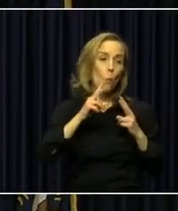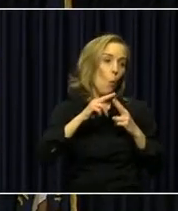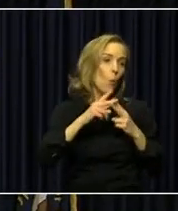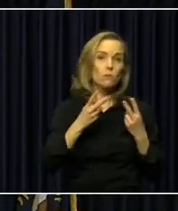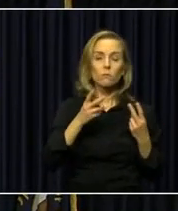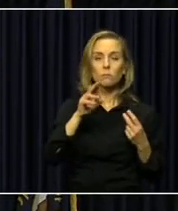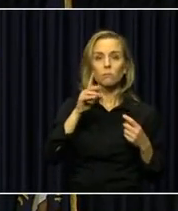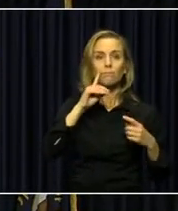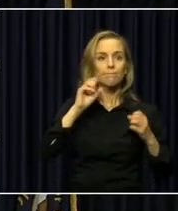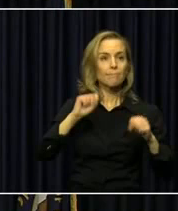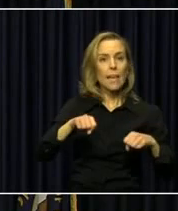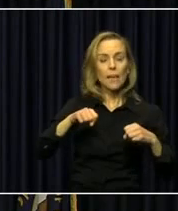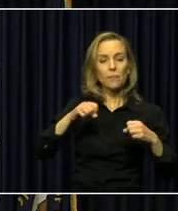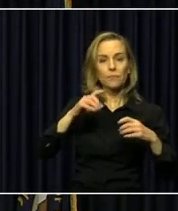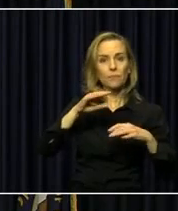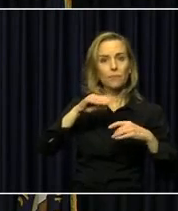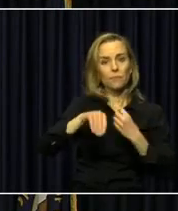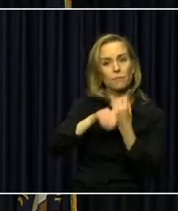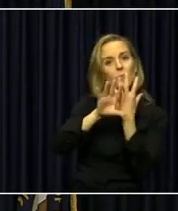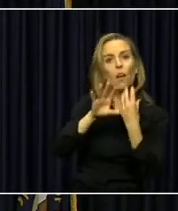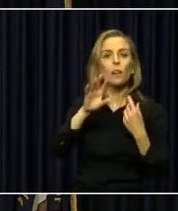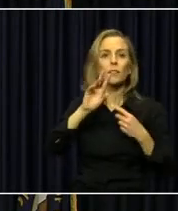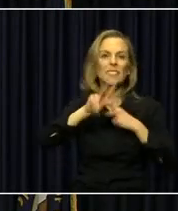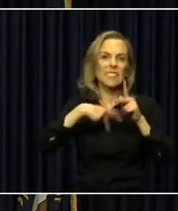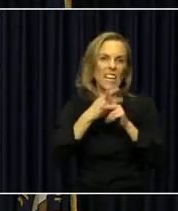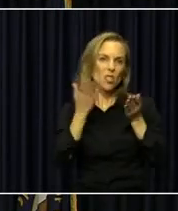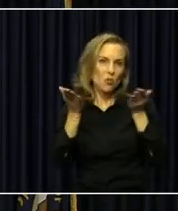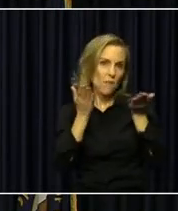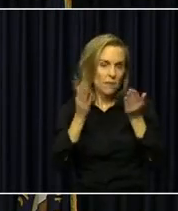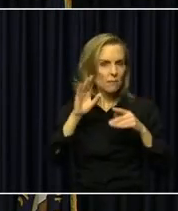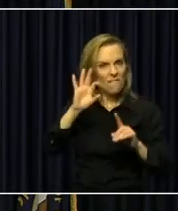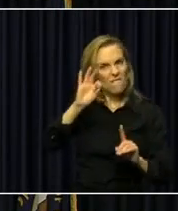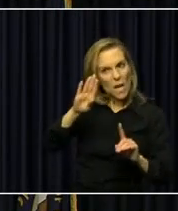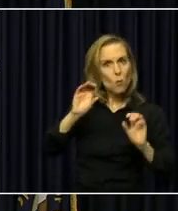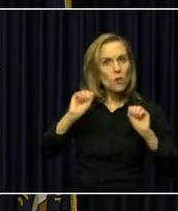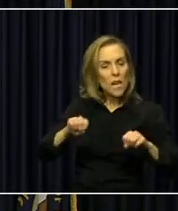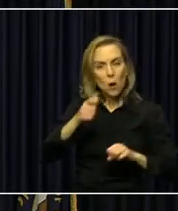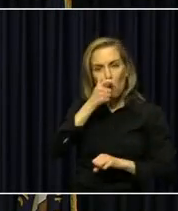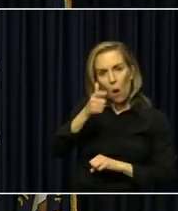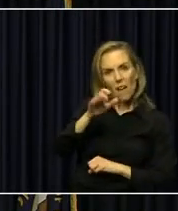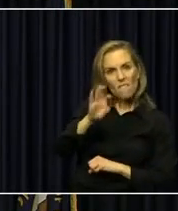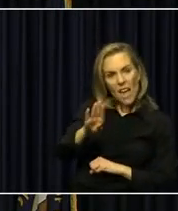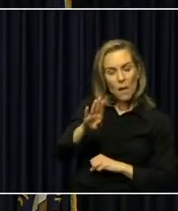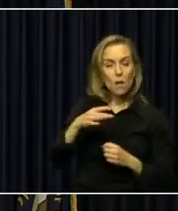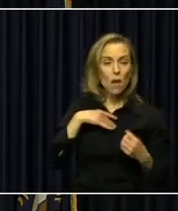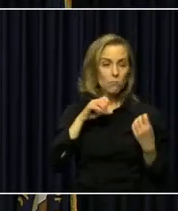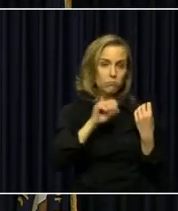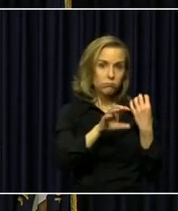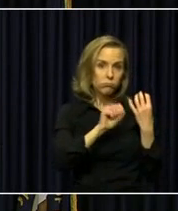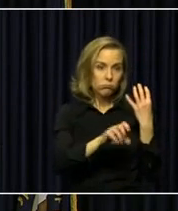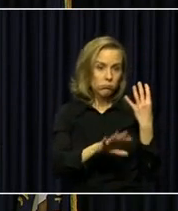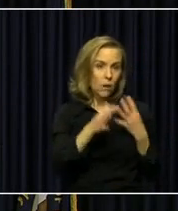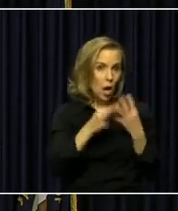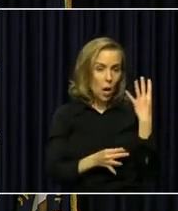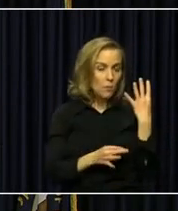BUT IT'S JUST THE RIGHT THING TO DO RIGHT NOW. MY BELIEF IS THAT WHILE WE HAVE